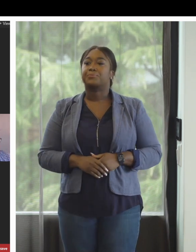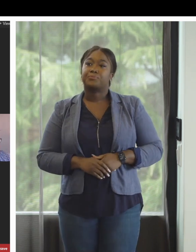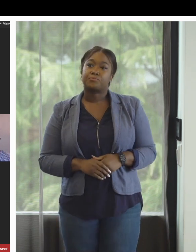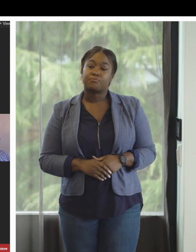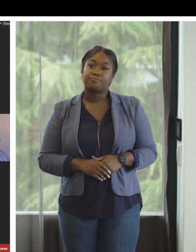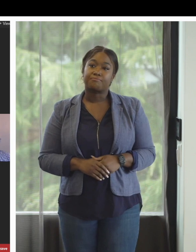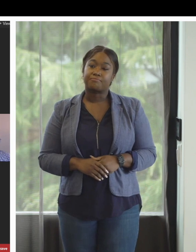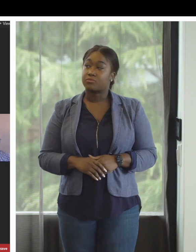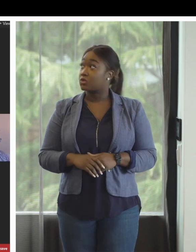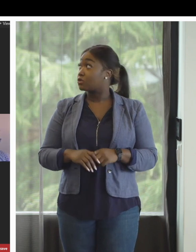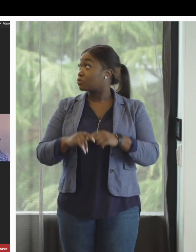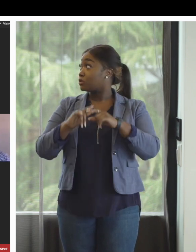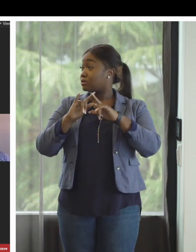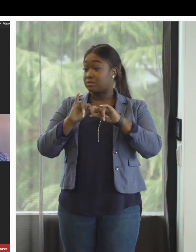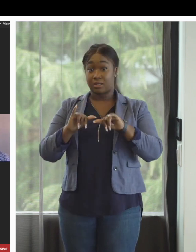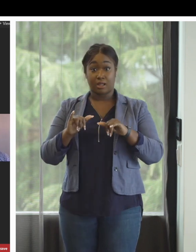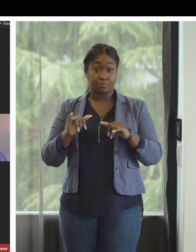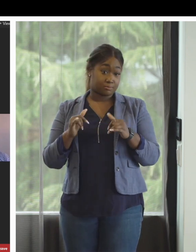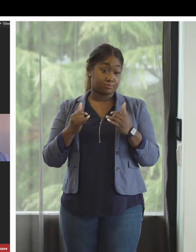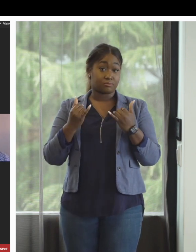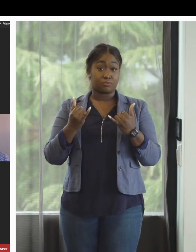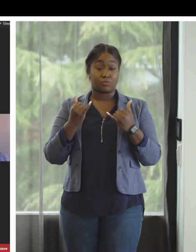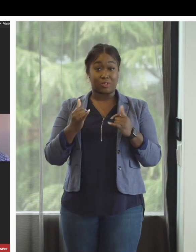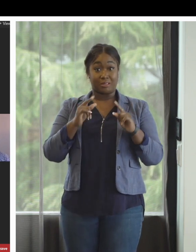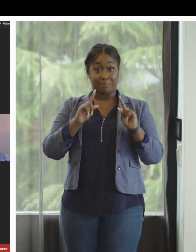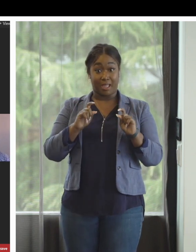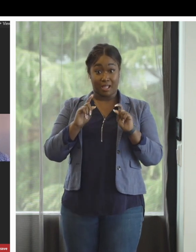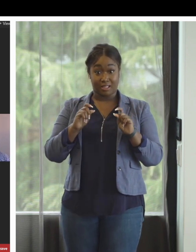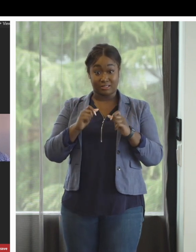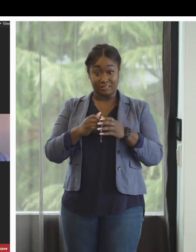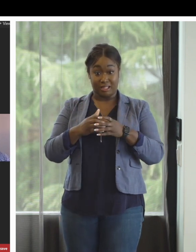know as -- number of pilots currently. That are --